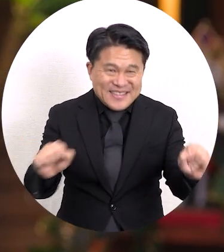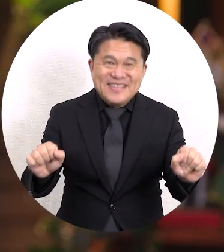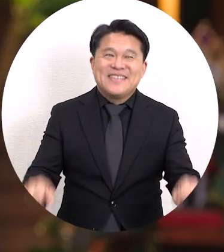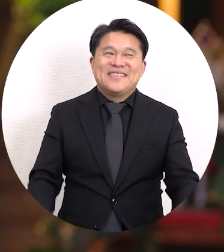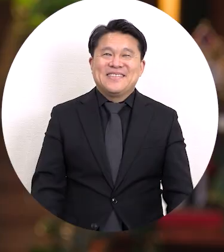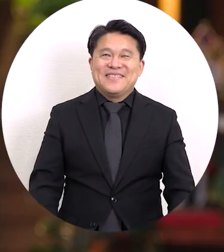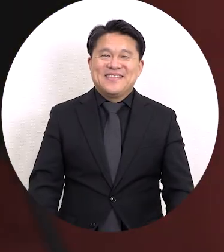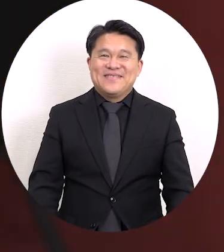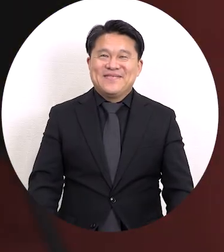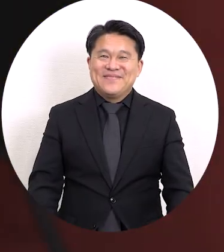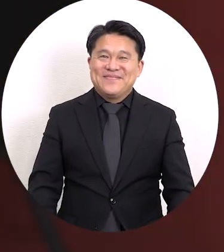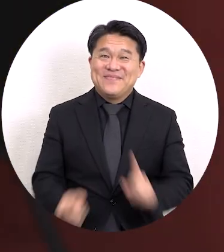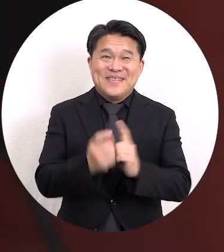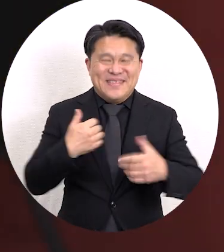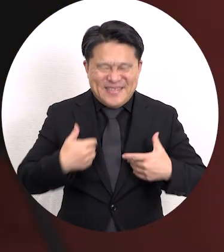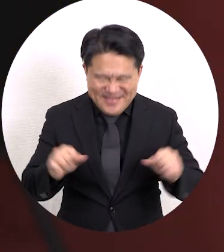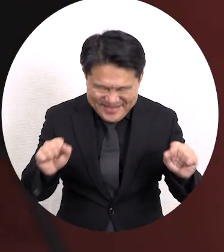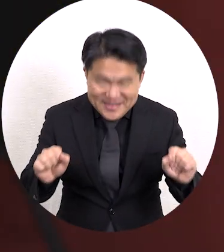Hello, nice to meet you.